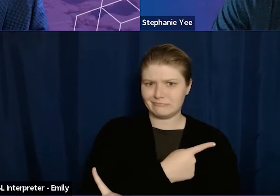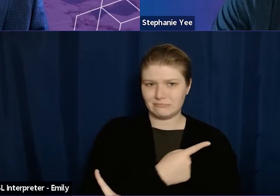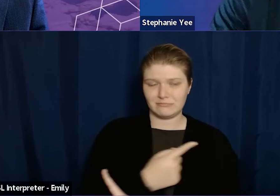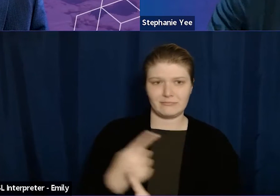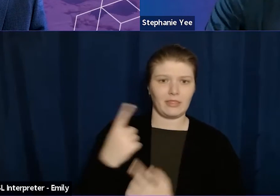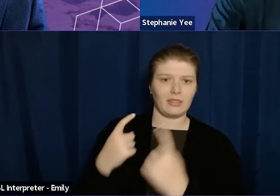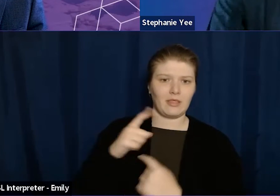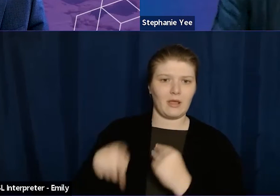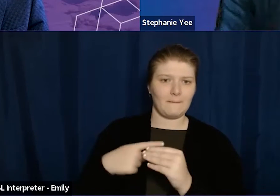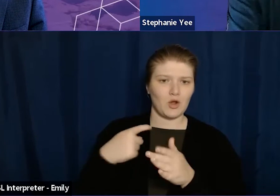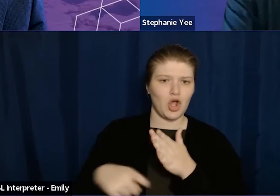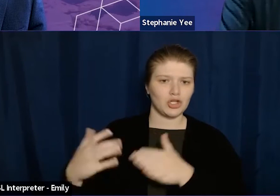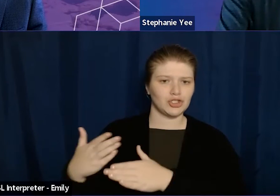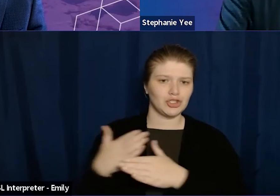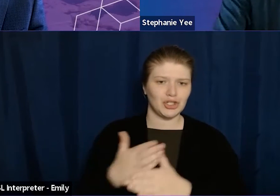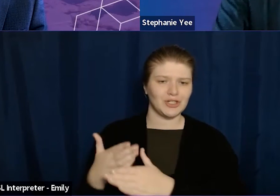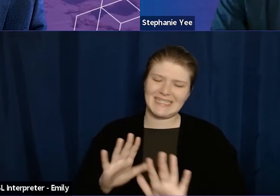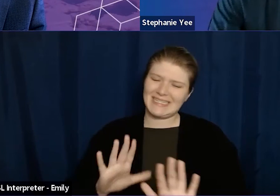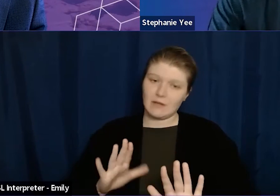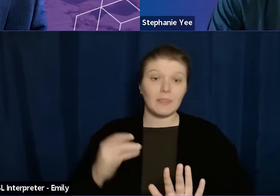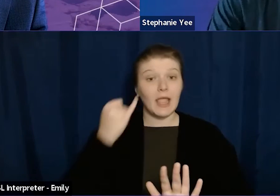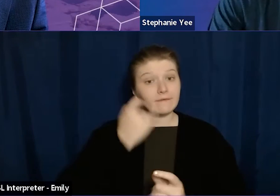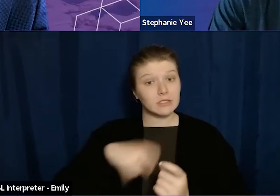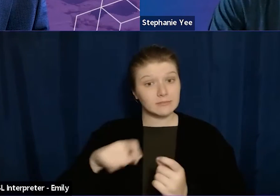So if you have a specific question like that about cost sharing,